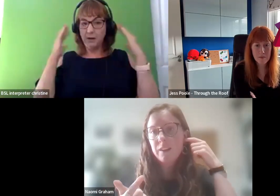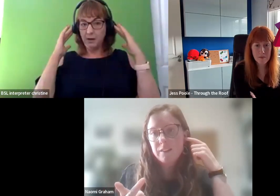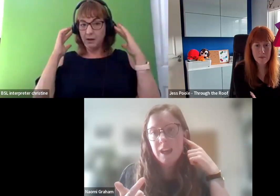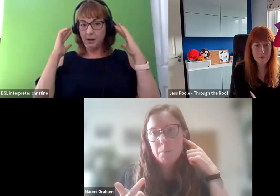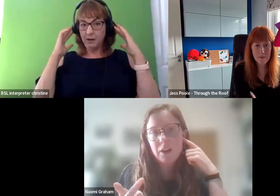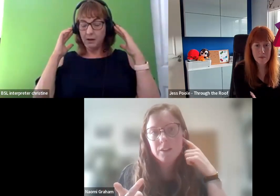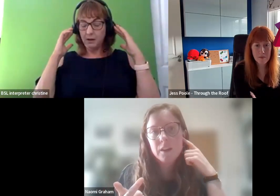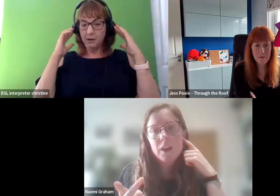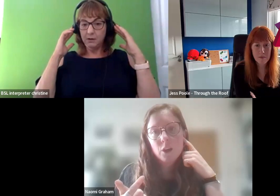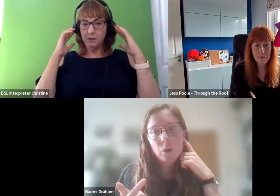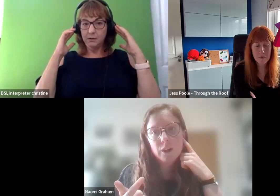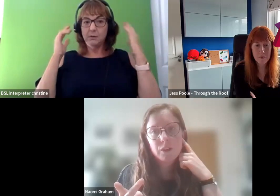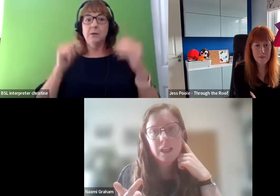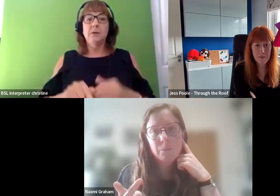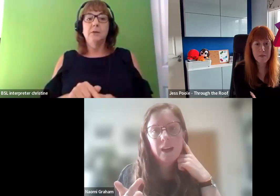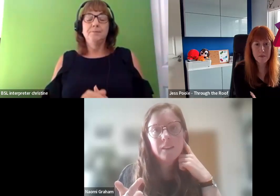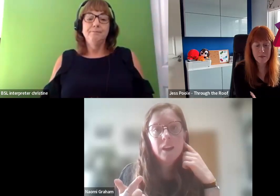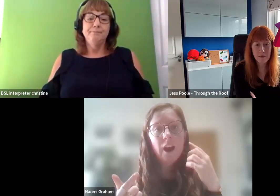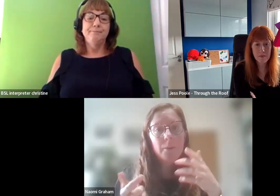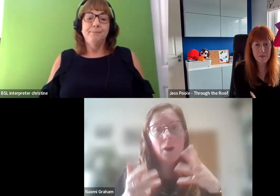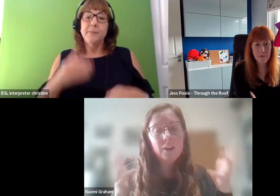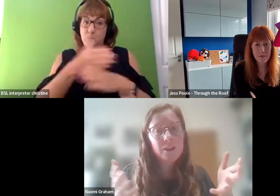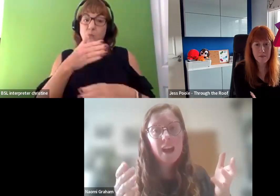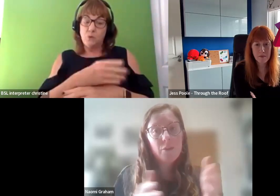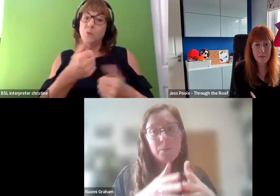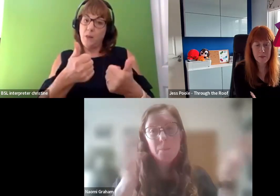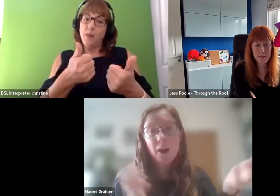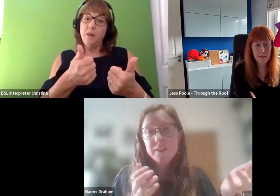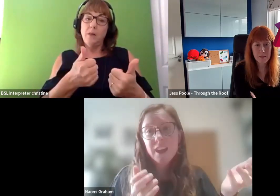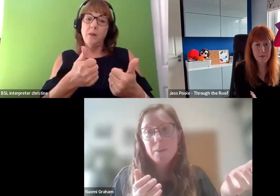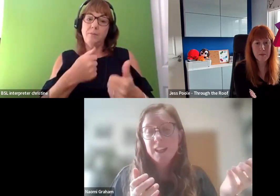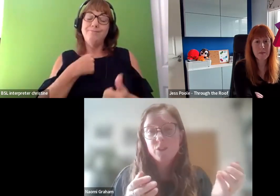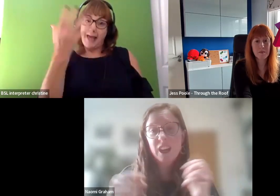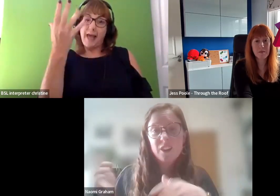defenders, earplugs can work really well. I'd always have them in a basket at the back of